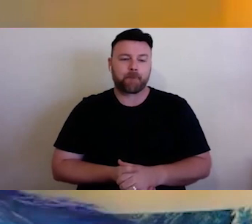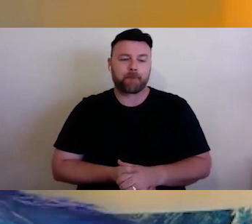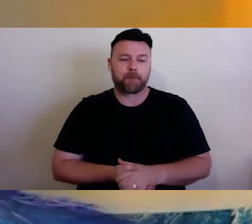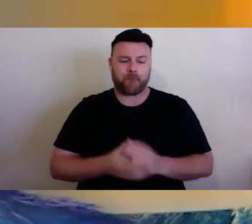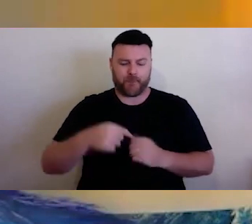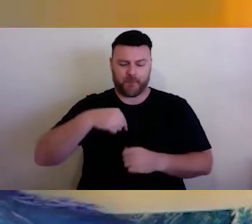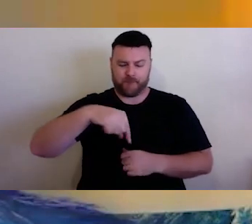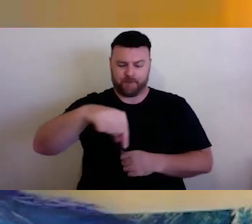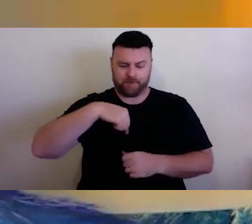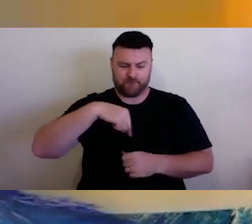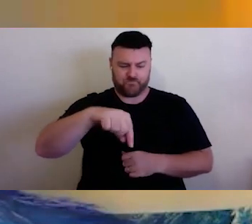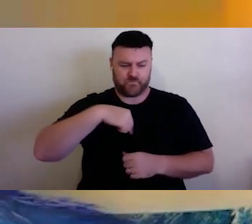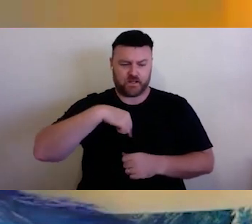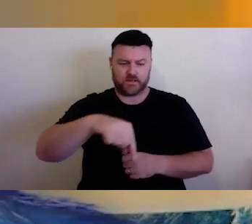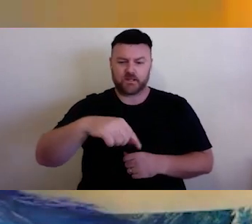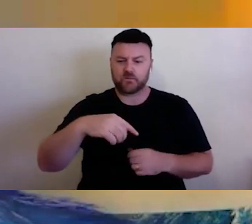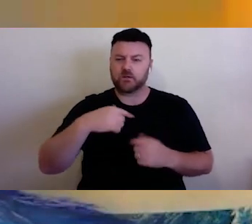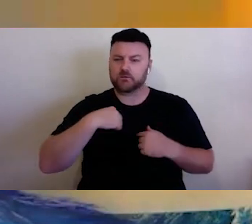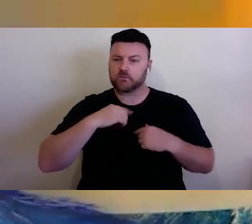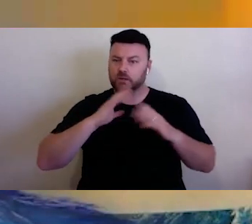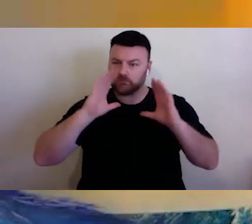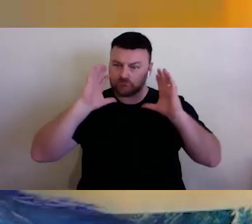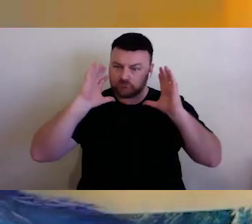Council has made a focus on Aboriginal and Torres Strait